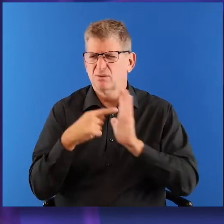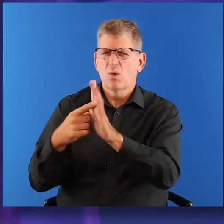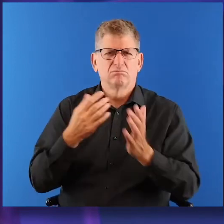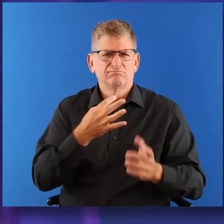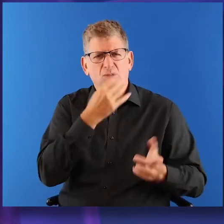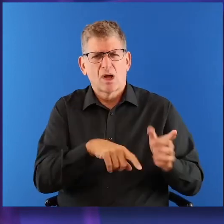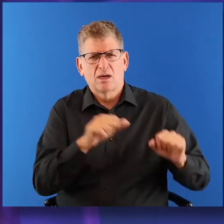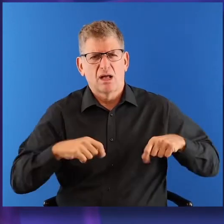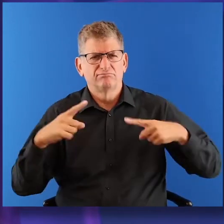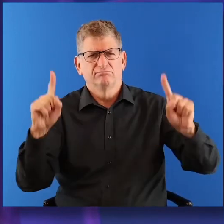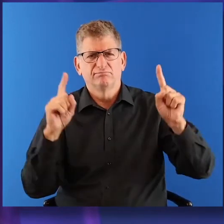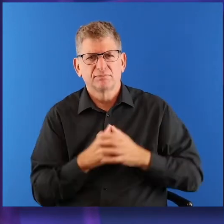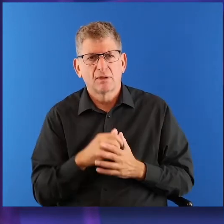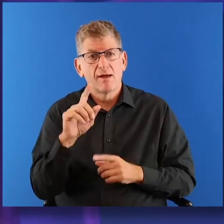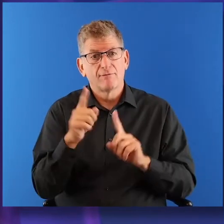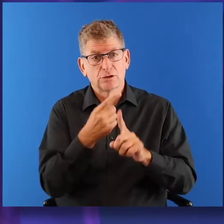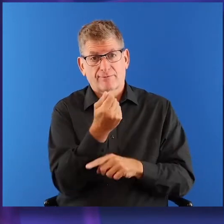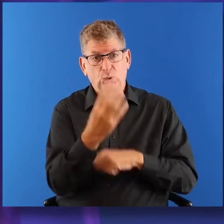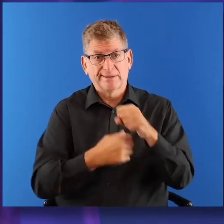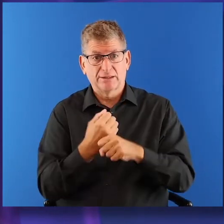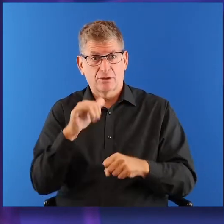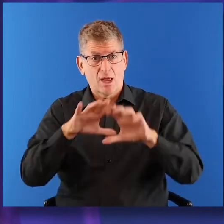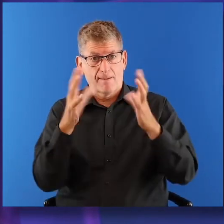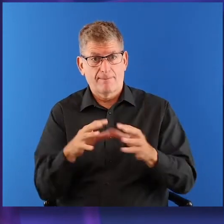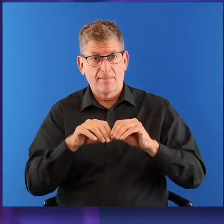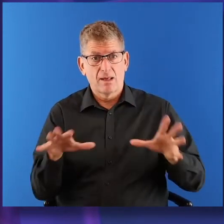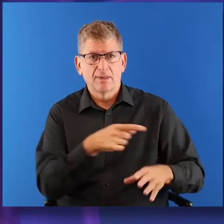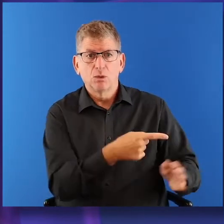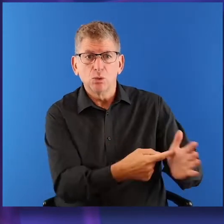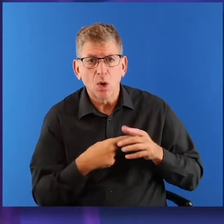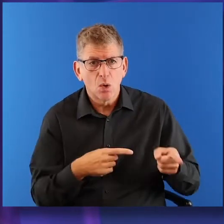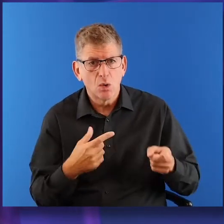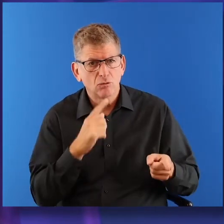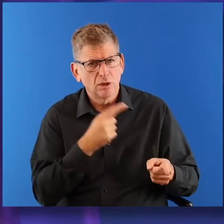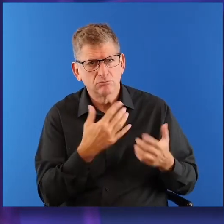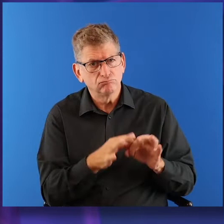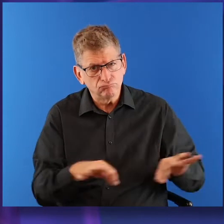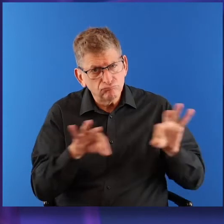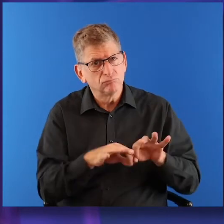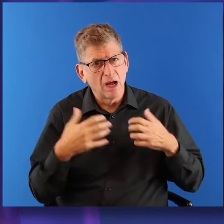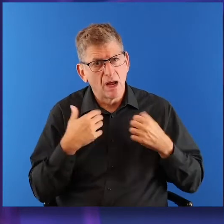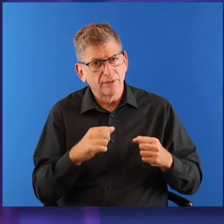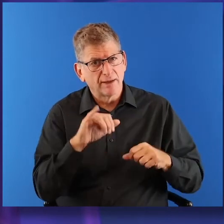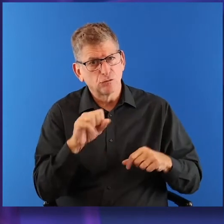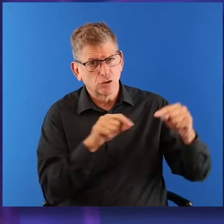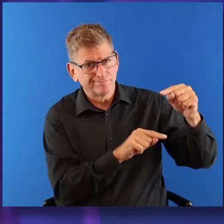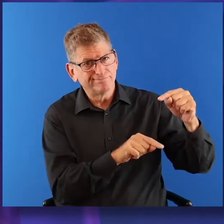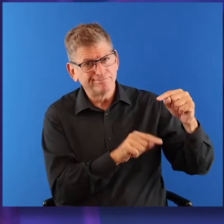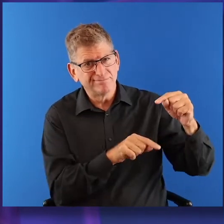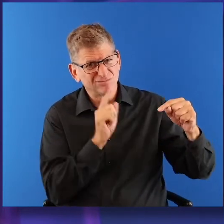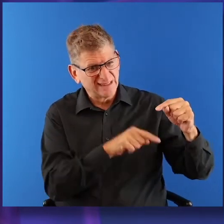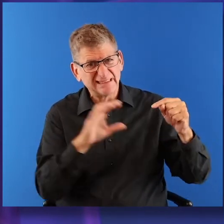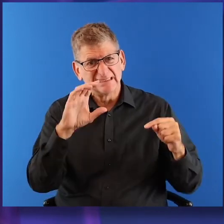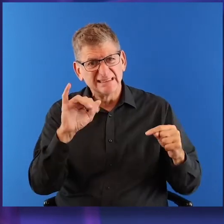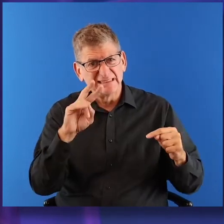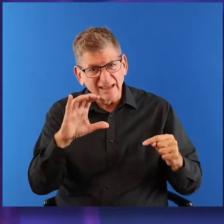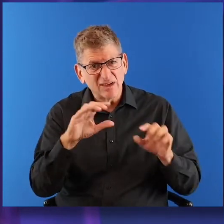These are civic organizations who don't necessarily have a public health mission inherently. But I think what we say